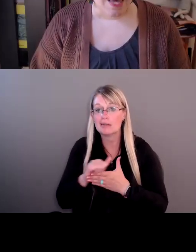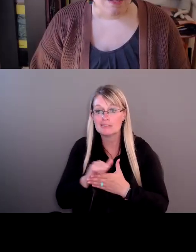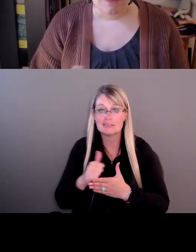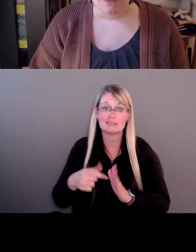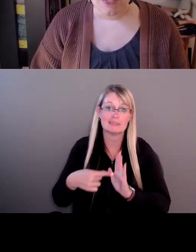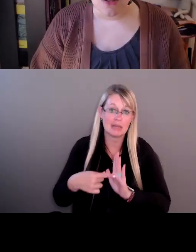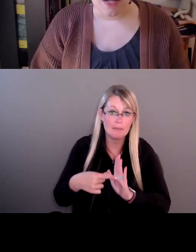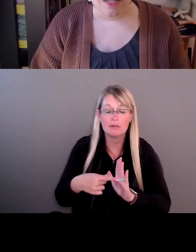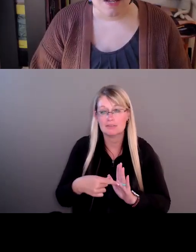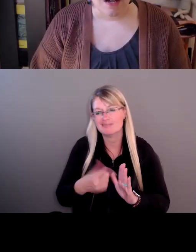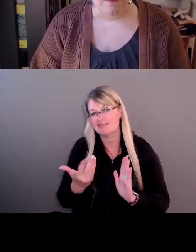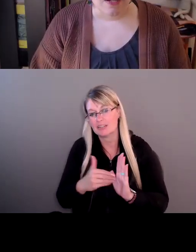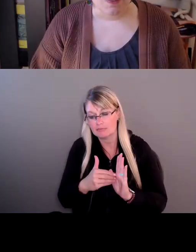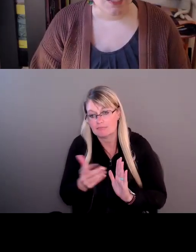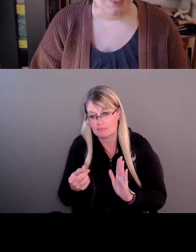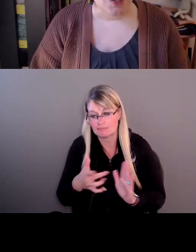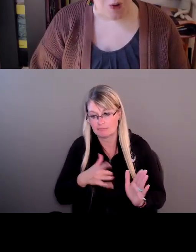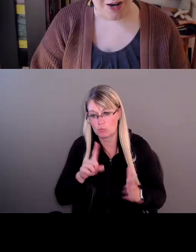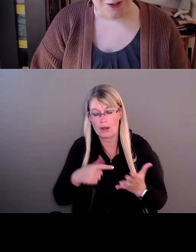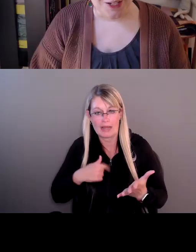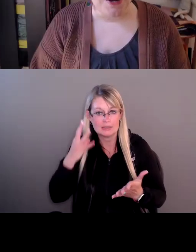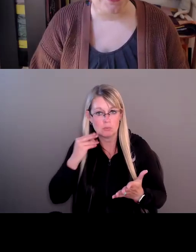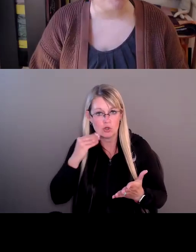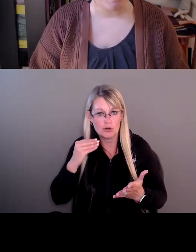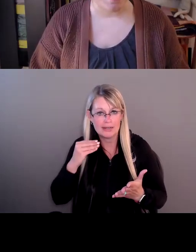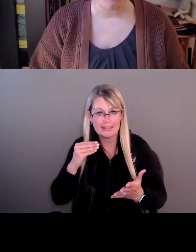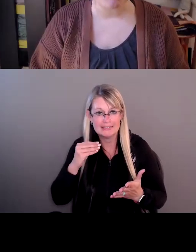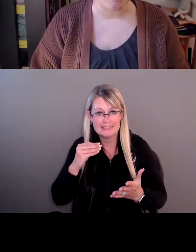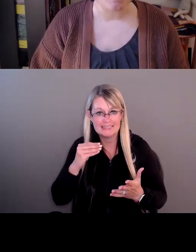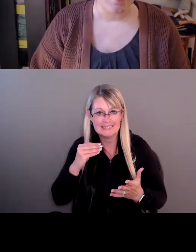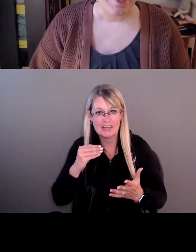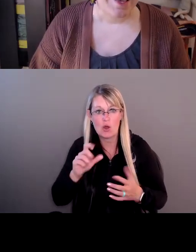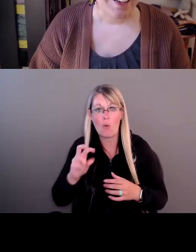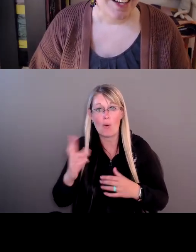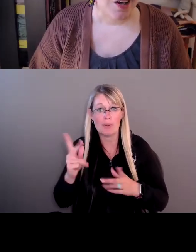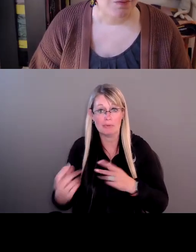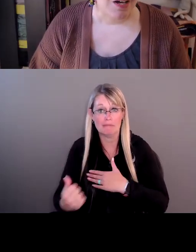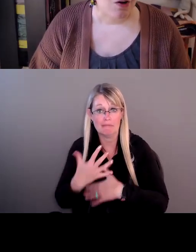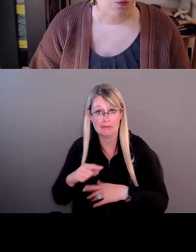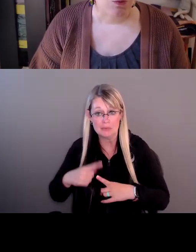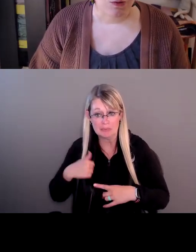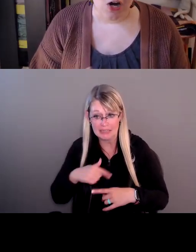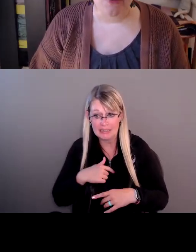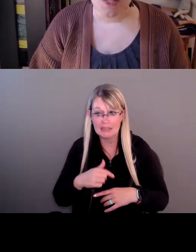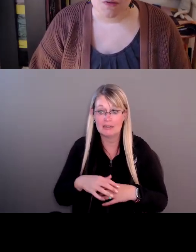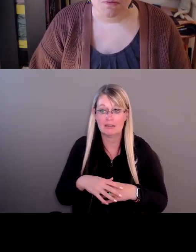again, these are things I have experienced in the wild or been sent to me and talk through